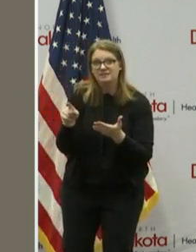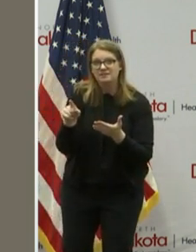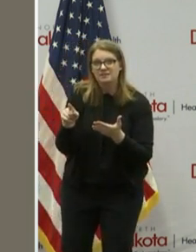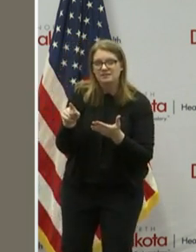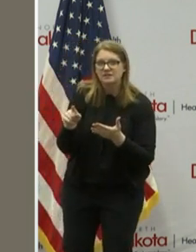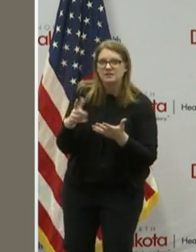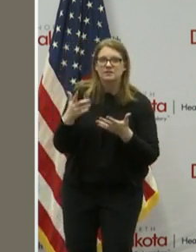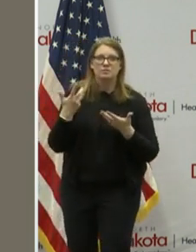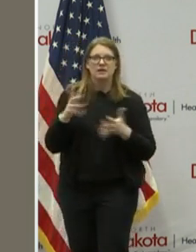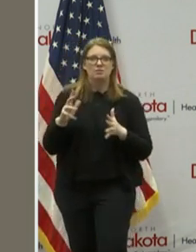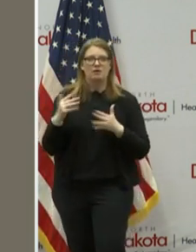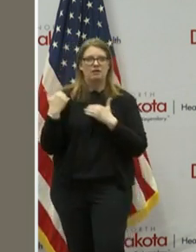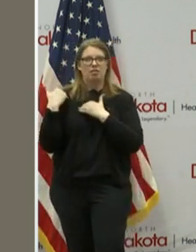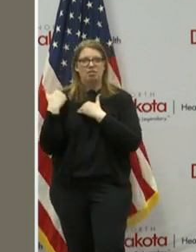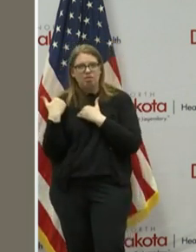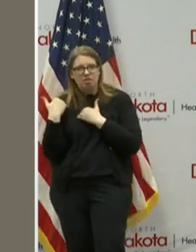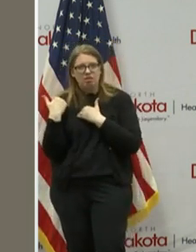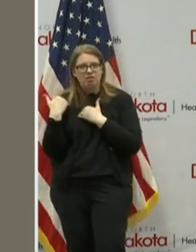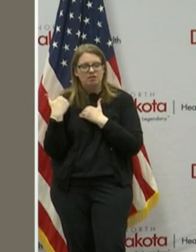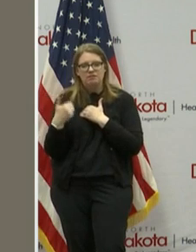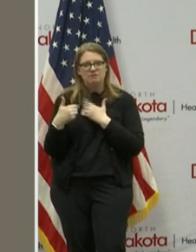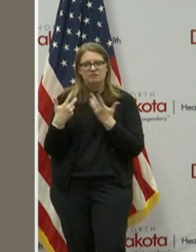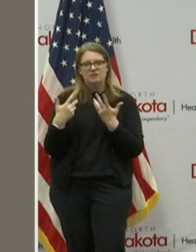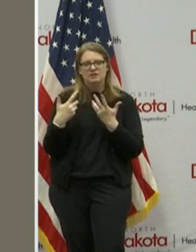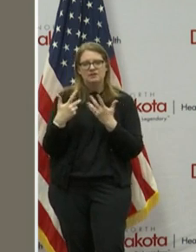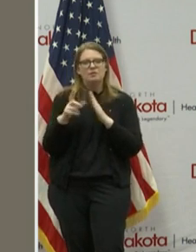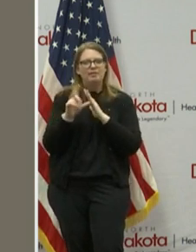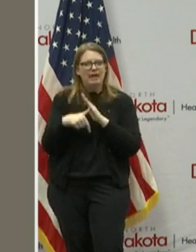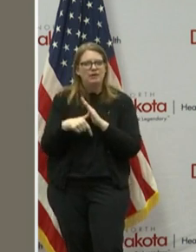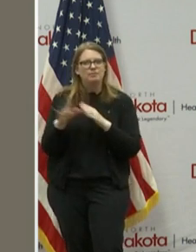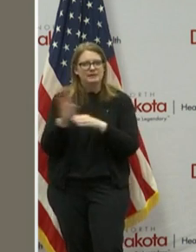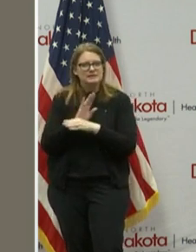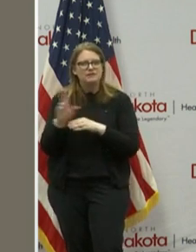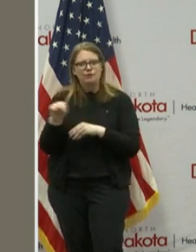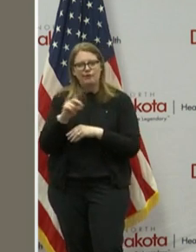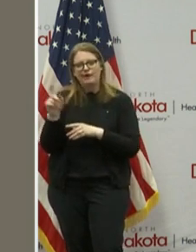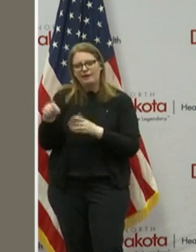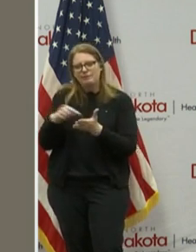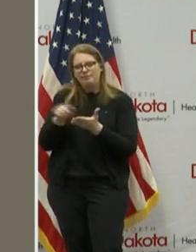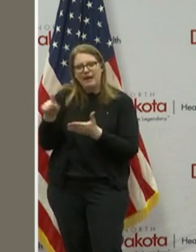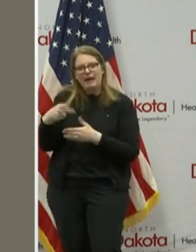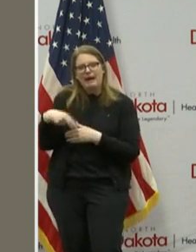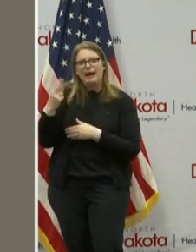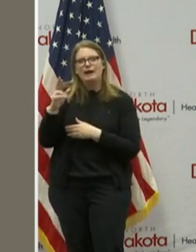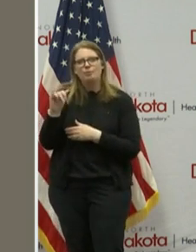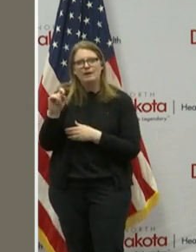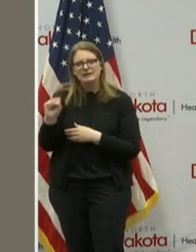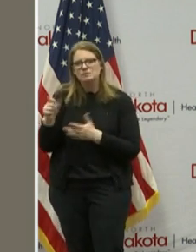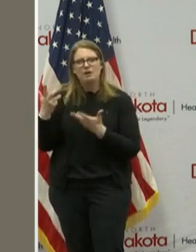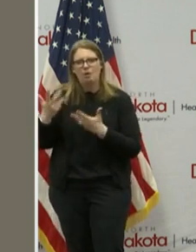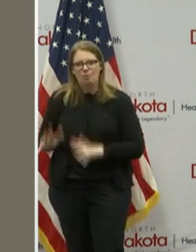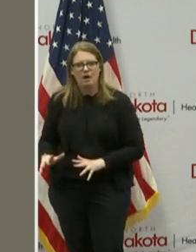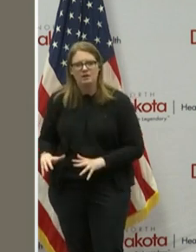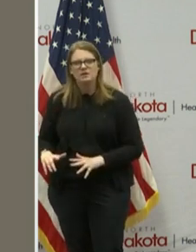ACT FUNDING ALLOWS UNEMPLOYMENT GETS PAID AND WE DON'T HAVE TO INCREASE THE BURDEN WITH SUBSTANTIALLY HIGHER RATES WITH THE